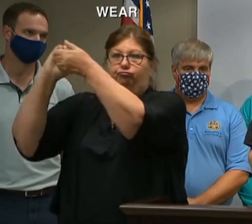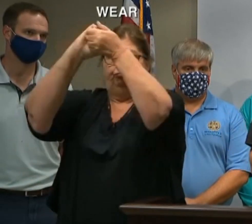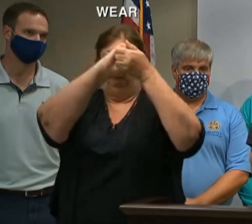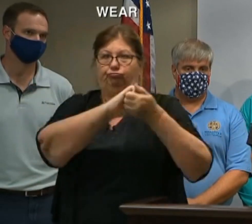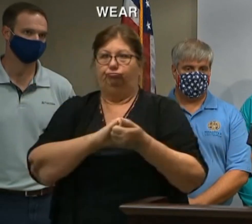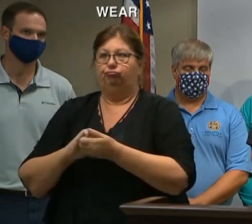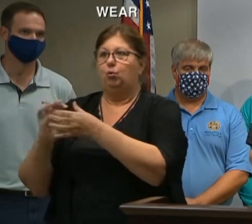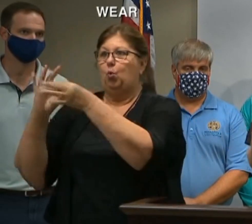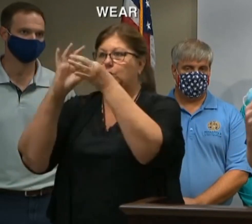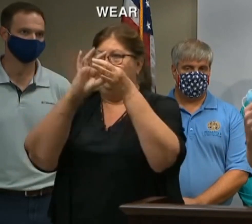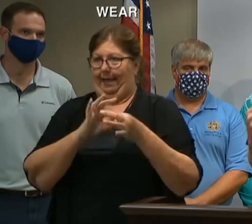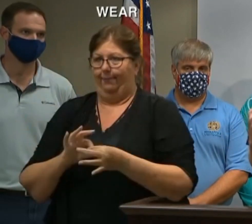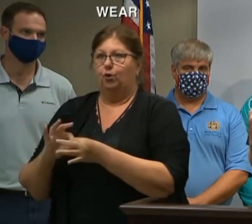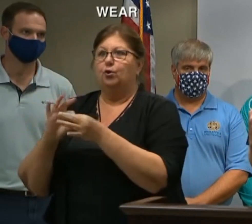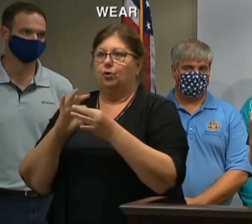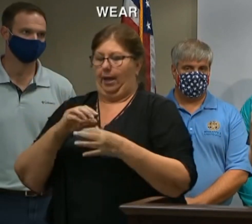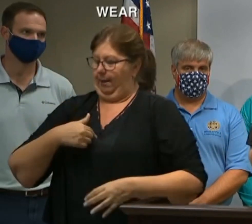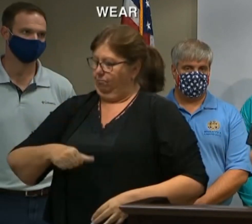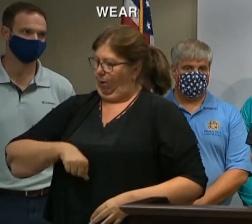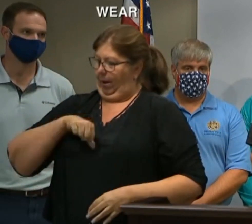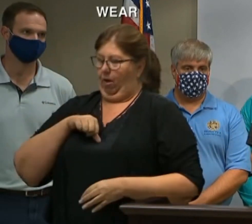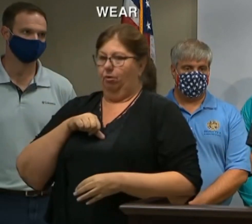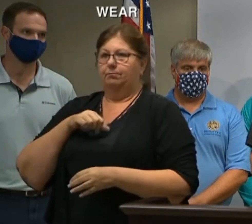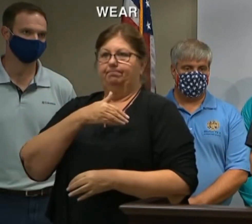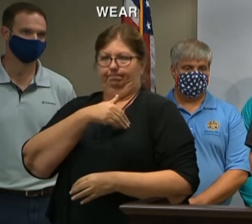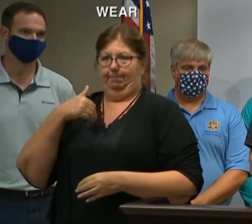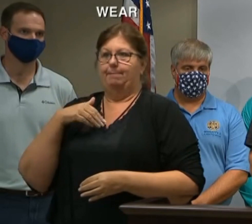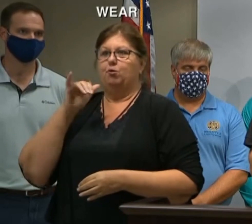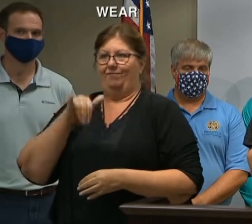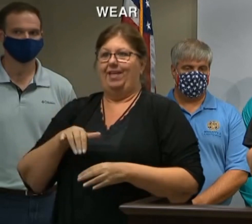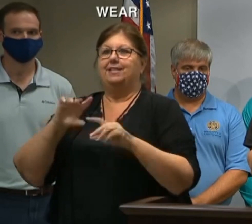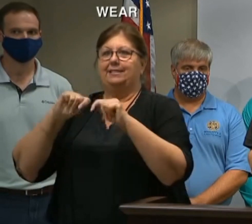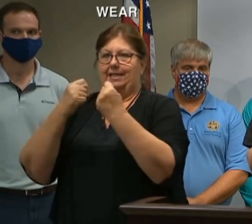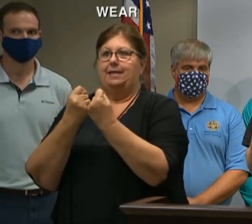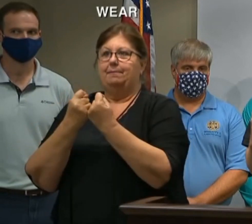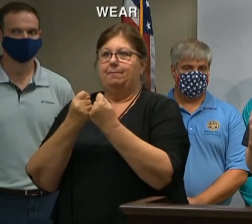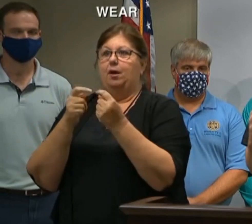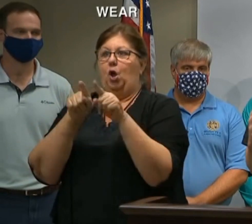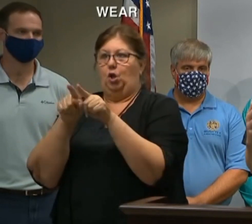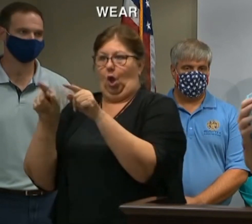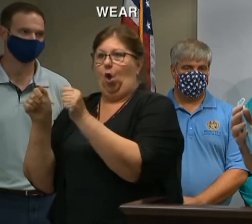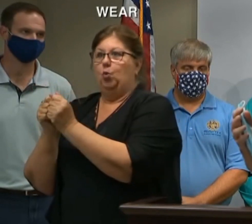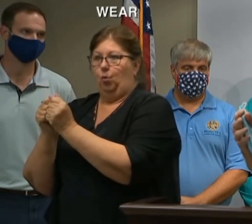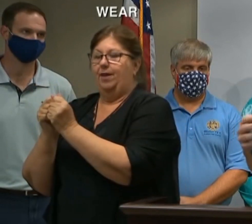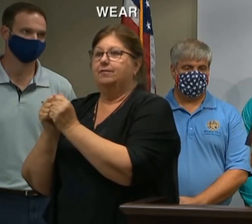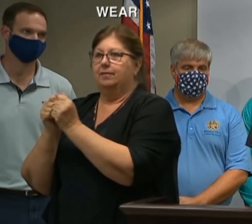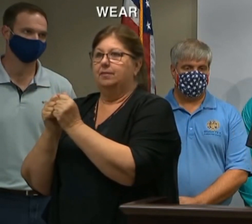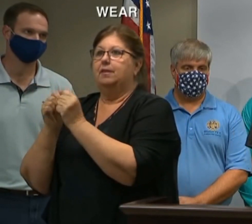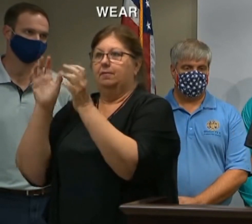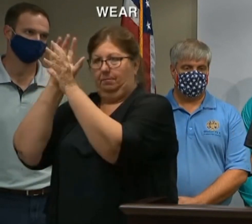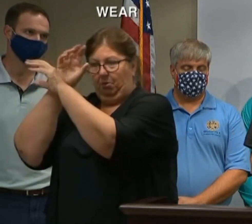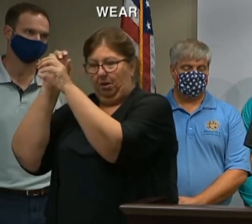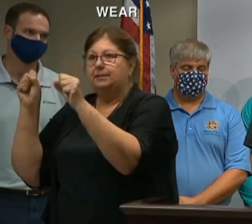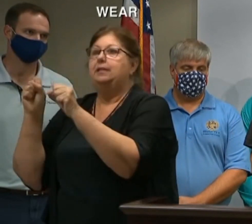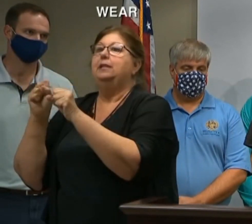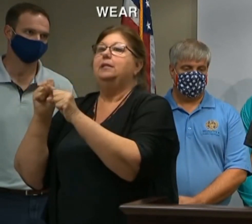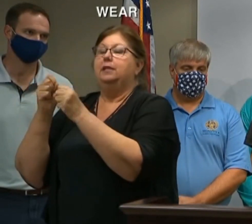and i'm proud to be part of that team uh along with the administration providing uh the governor with an emergency declaration to make sure that